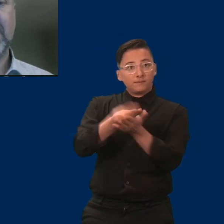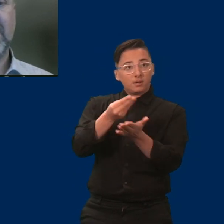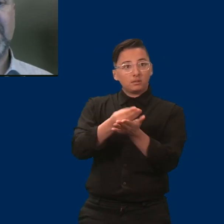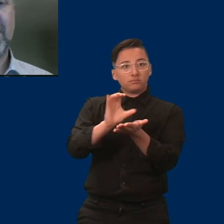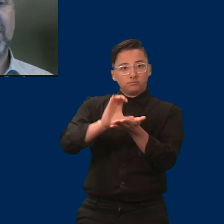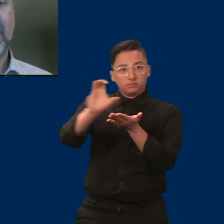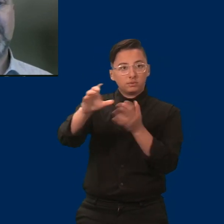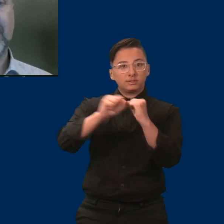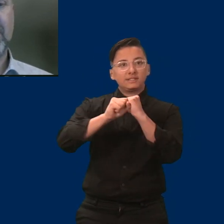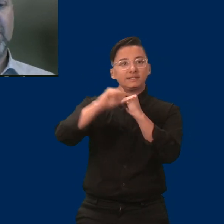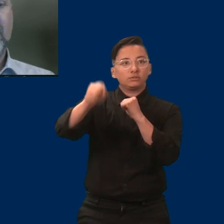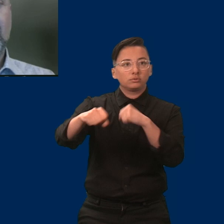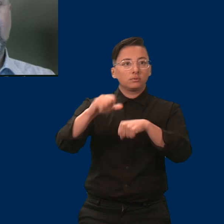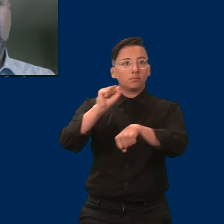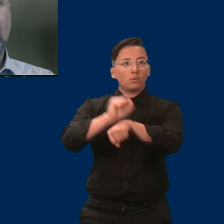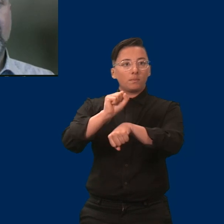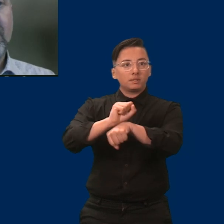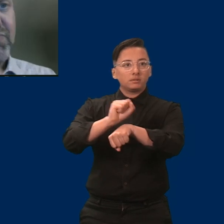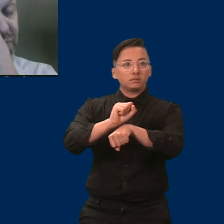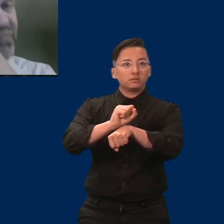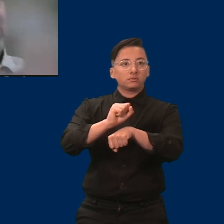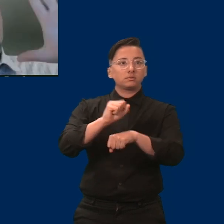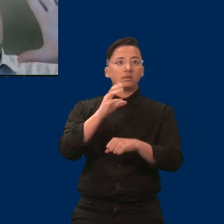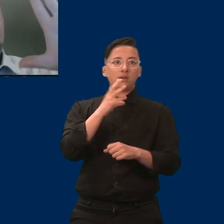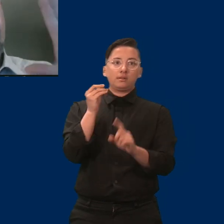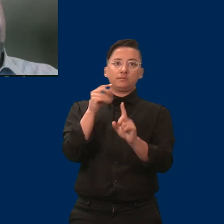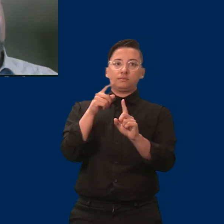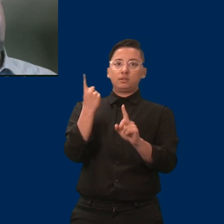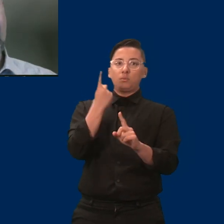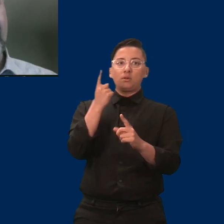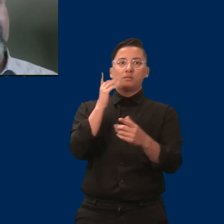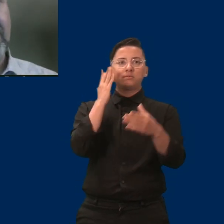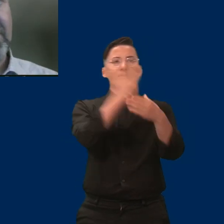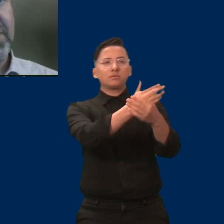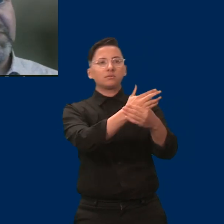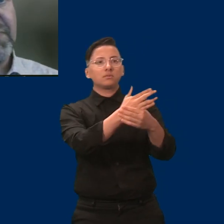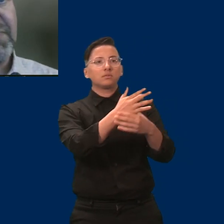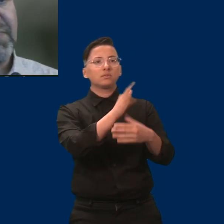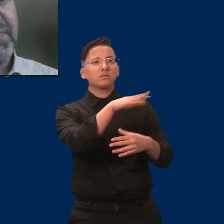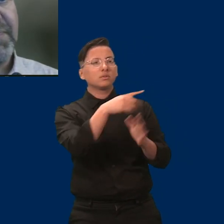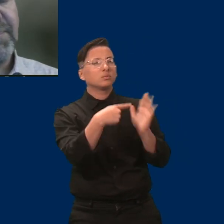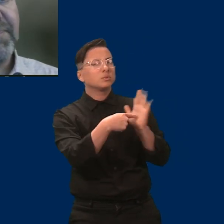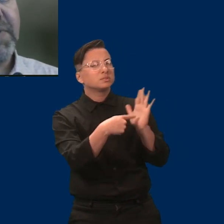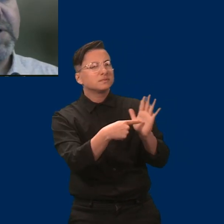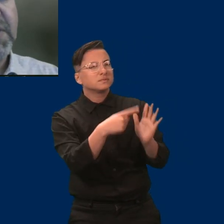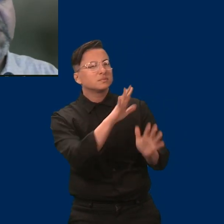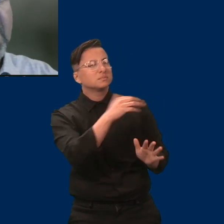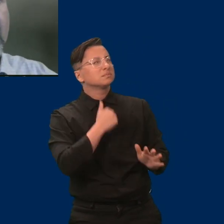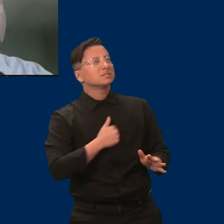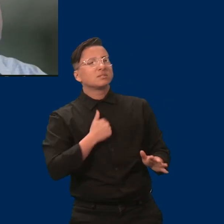(Andy) I hate to interrupt you, Representative. Aaron, do you have any quick, final thoughts?